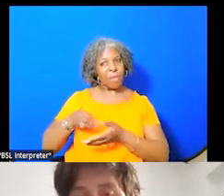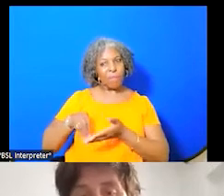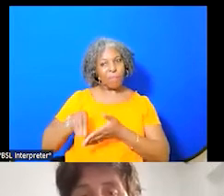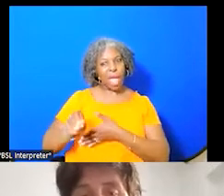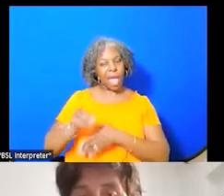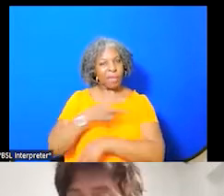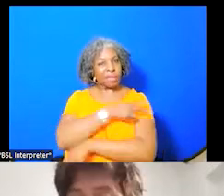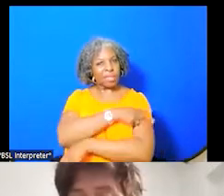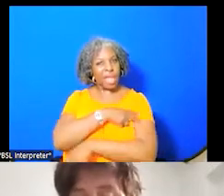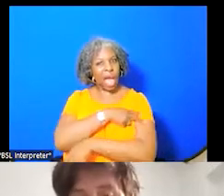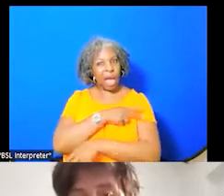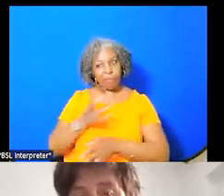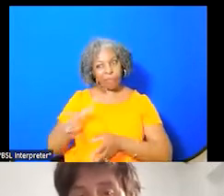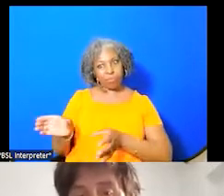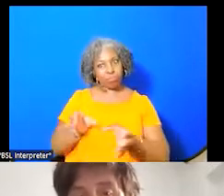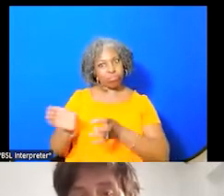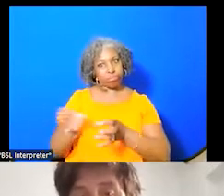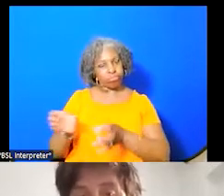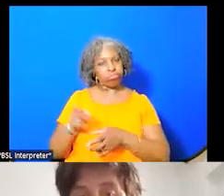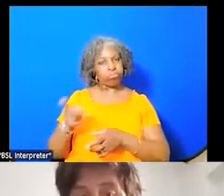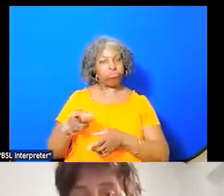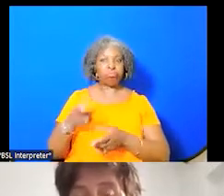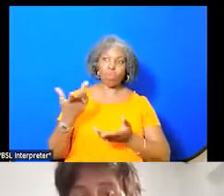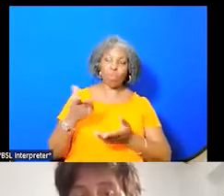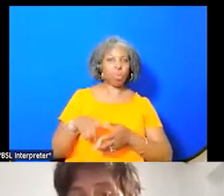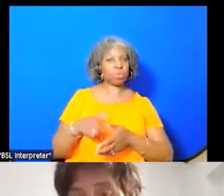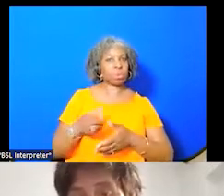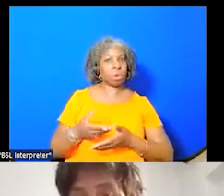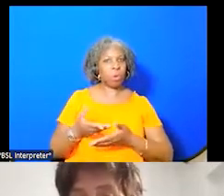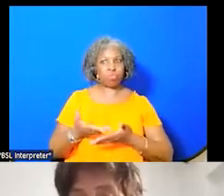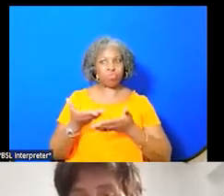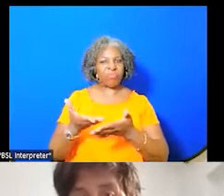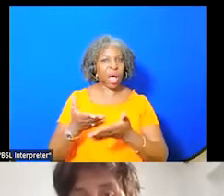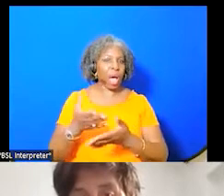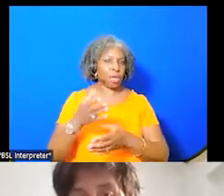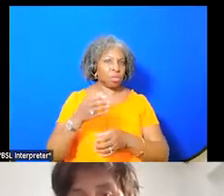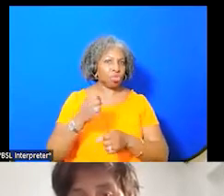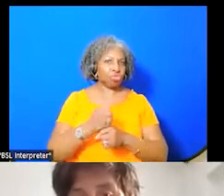and to give out grants to local businesses to run from the building.